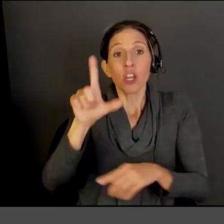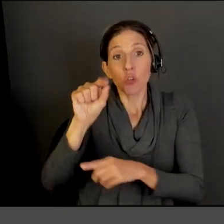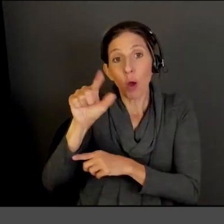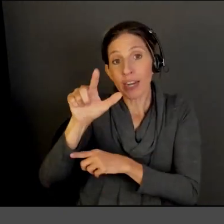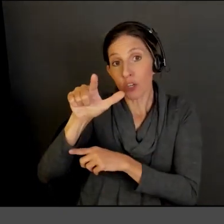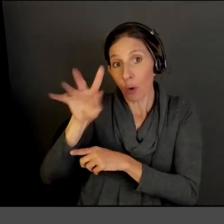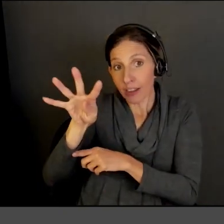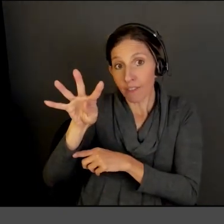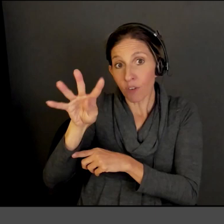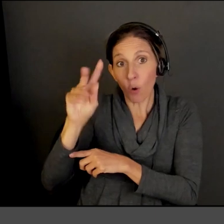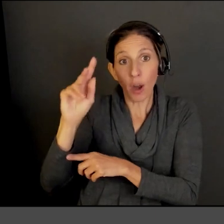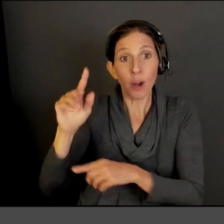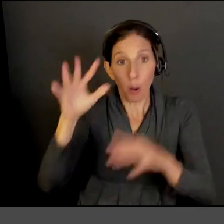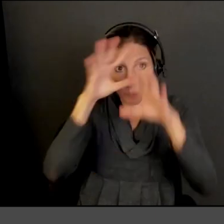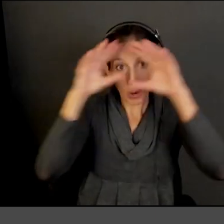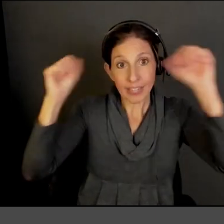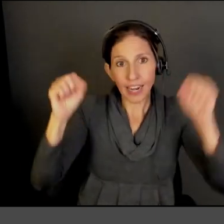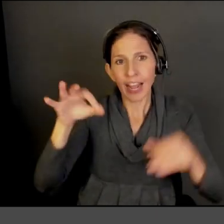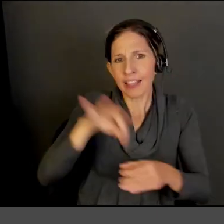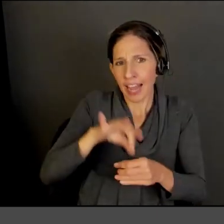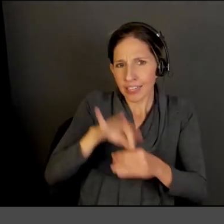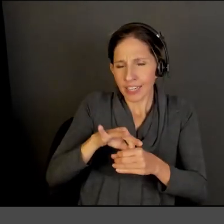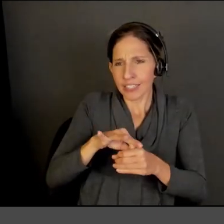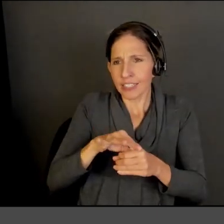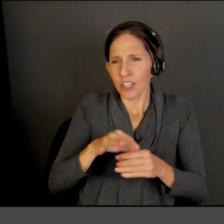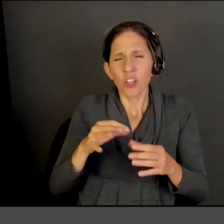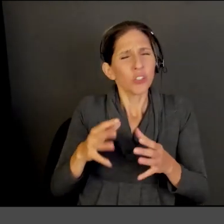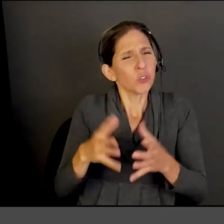WHAT CAN THE HUMANITIES TEACH US ABOUT CIVIC ENGAGEMENT